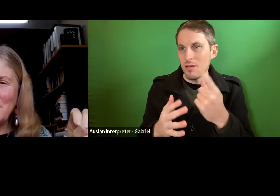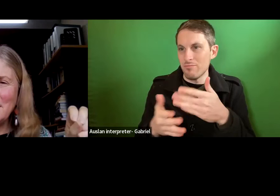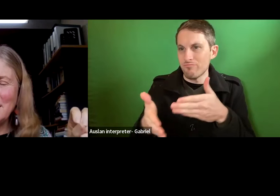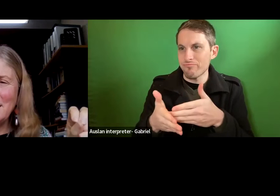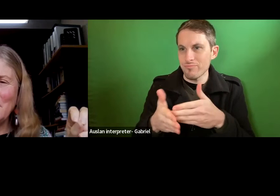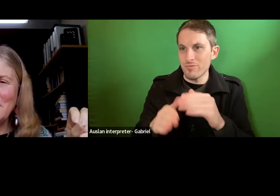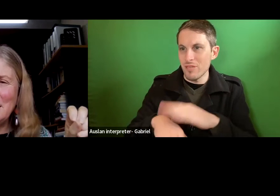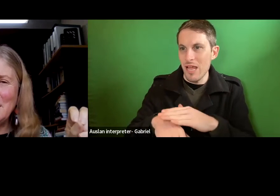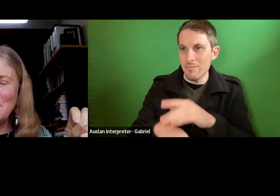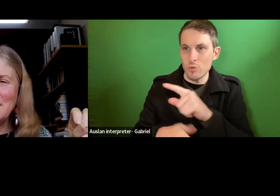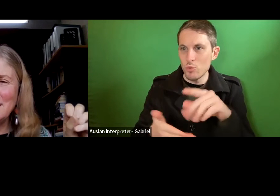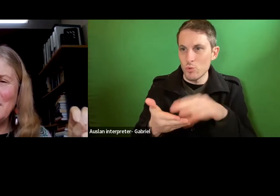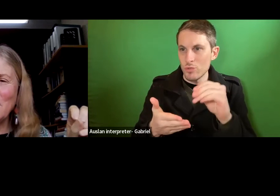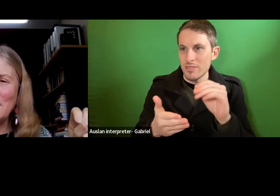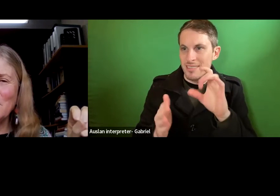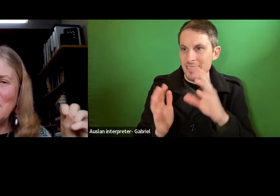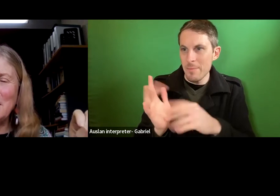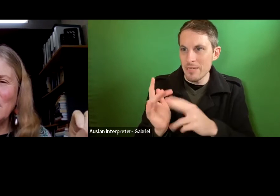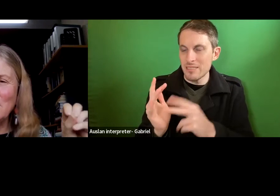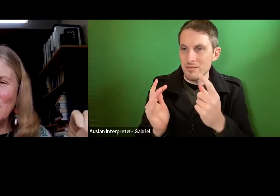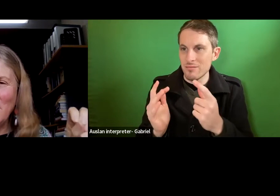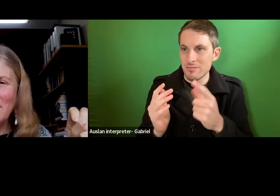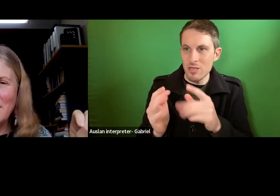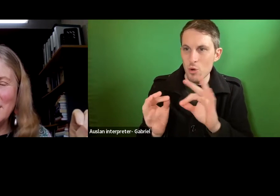when they're sitting there with that ten minutes and they're not able to make notes or highlight,